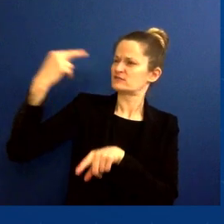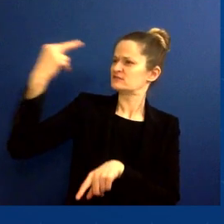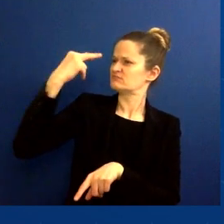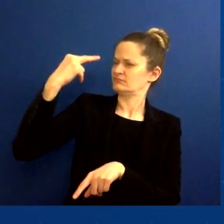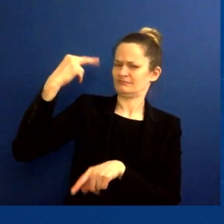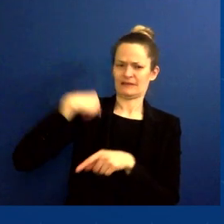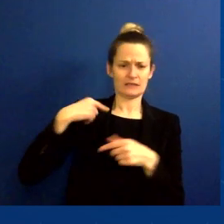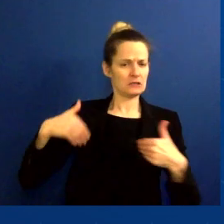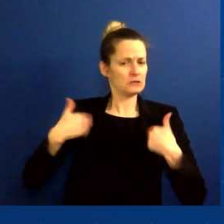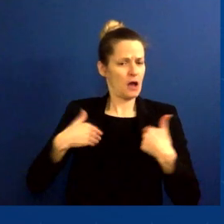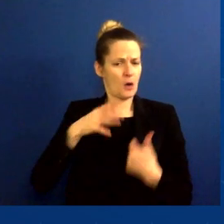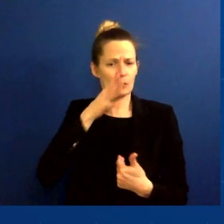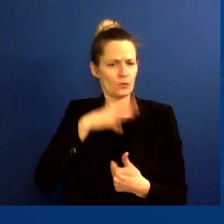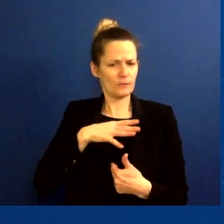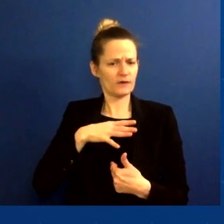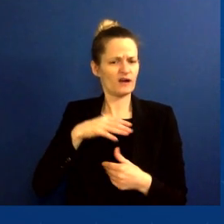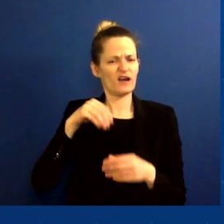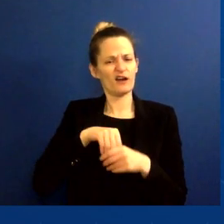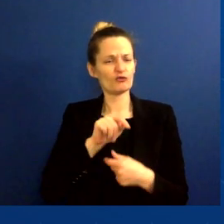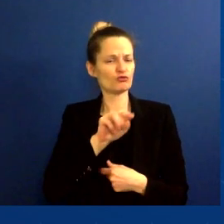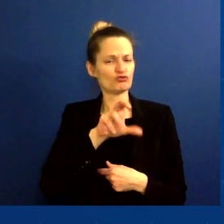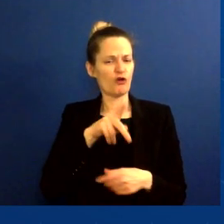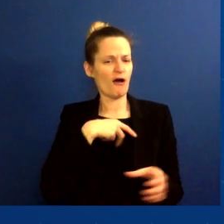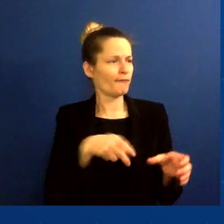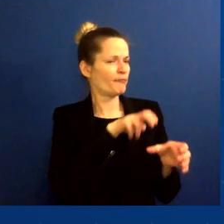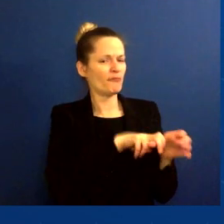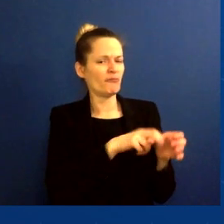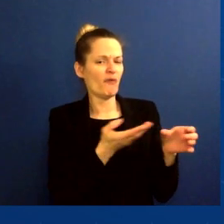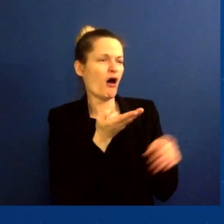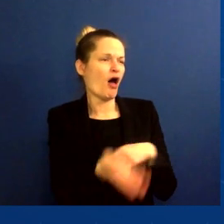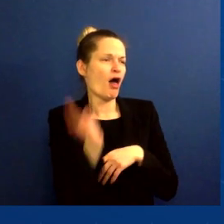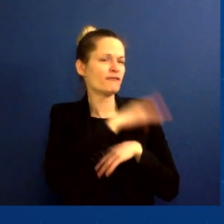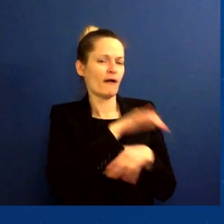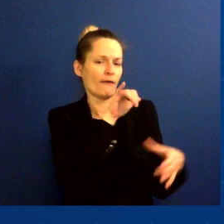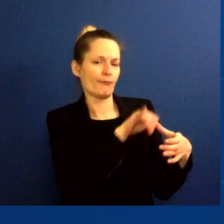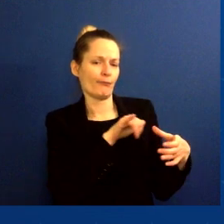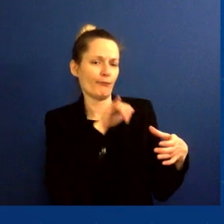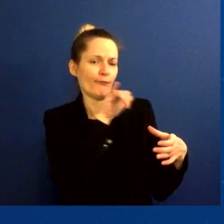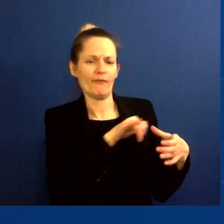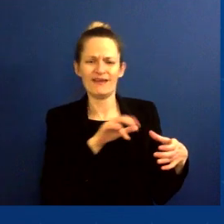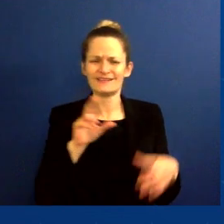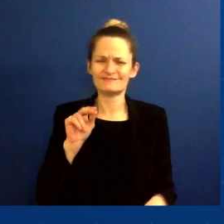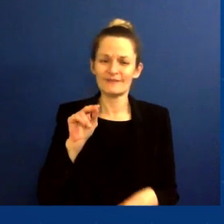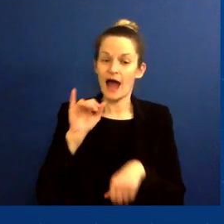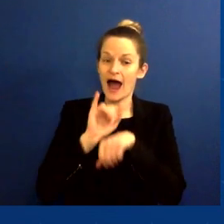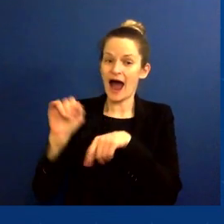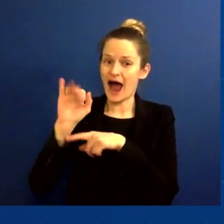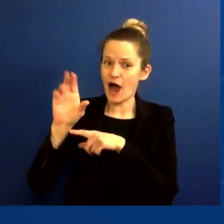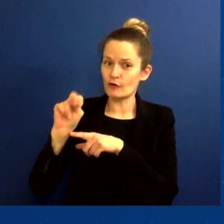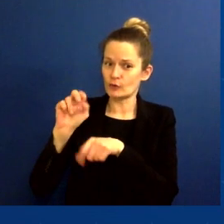Luckily, and our worker saw me looking miserable and recommended regimen. I applied to this apprenticeship.